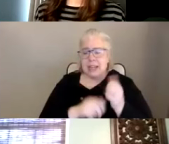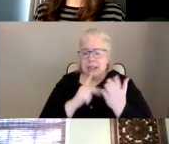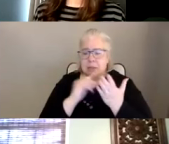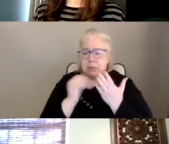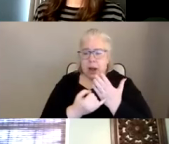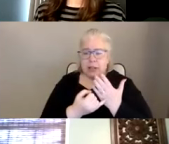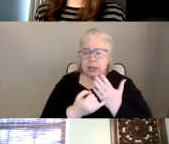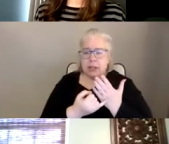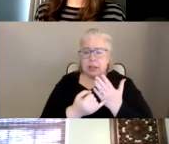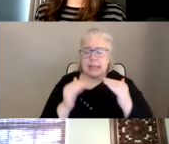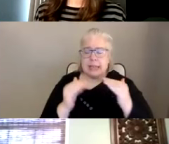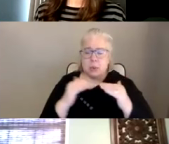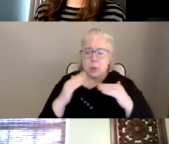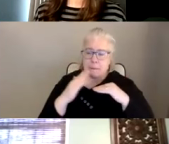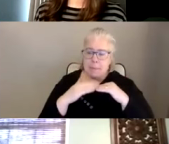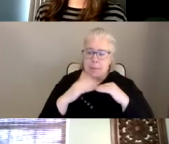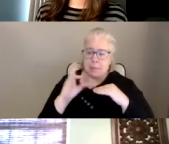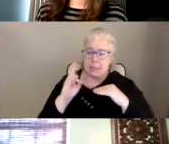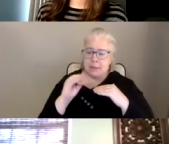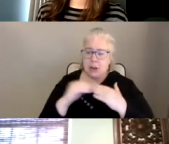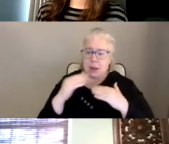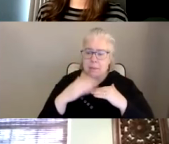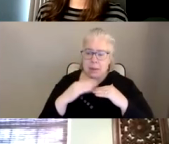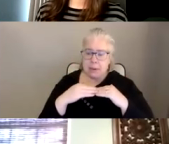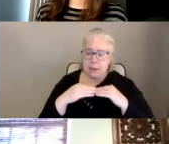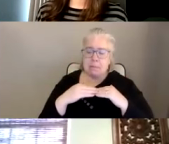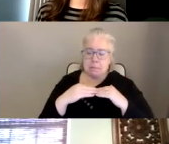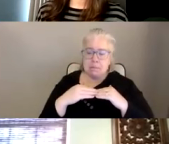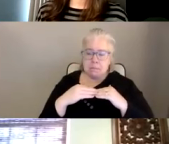would fit our project minimum, which is $70.